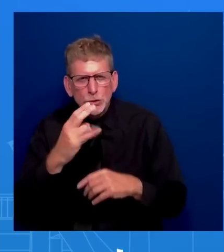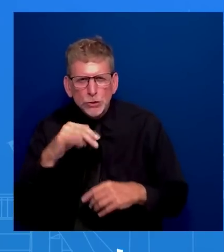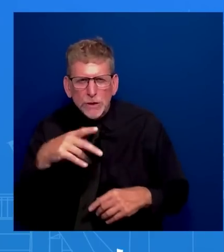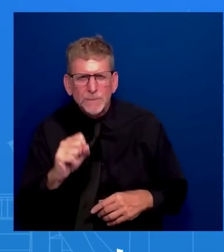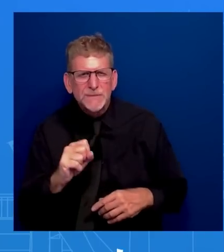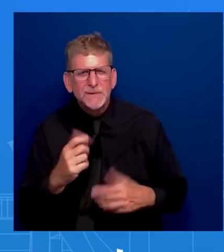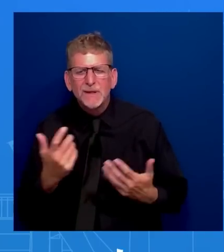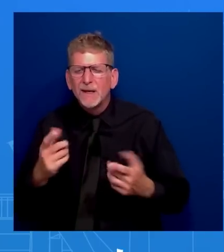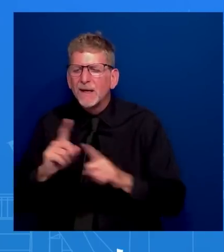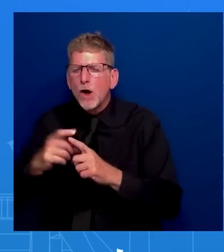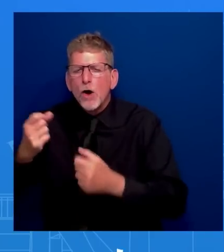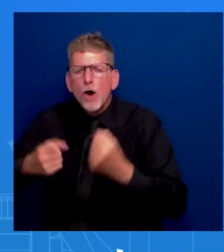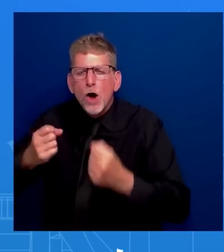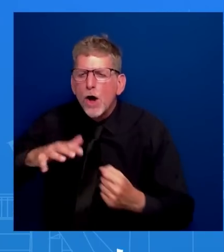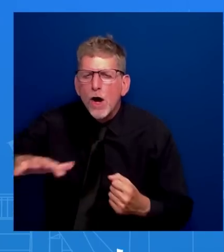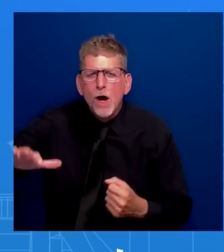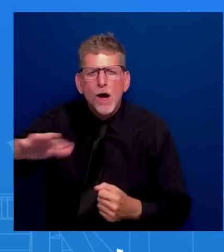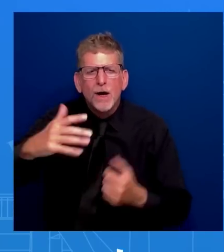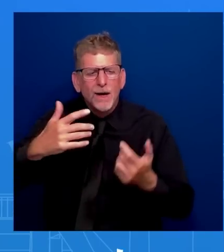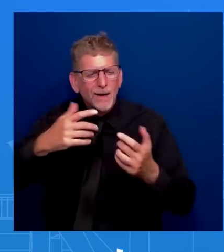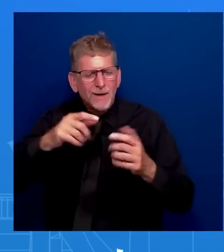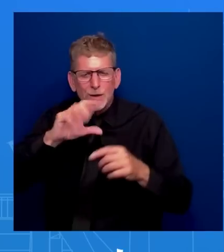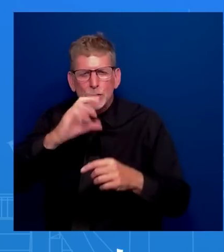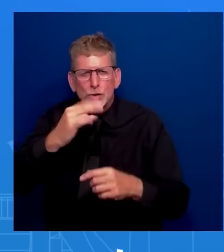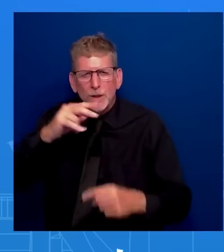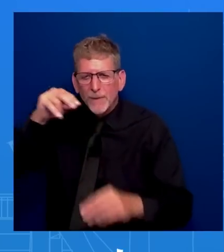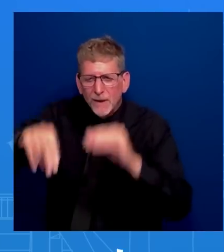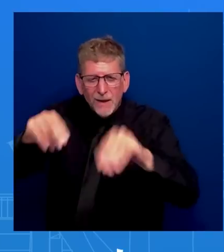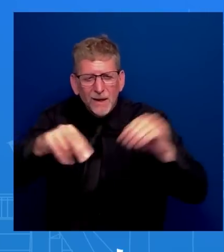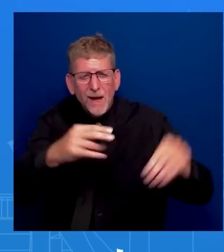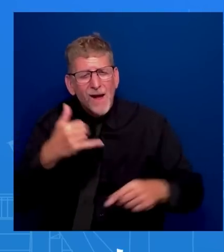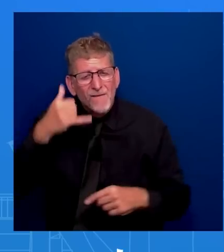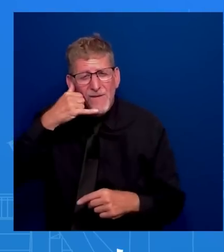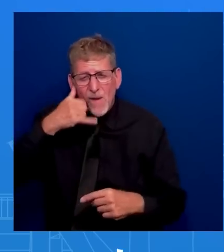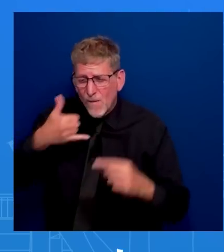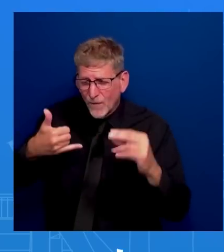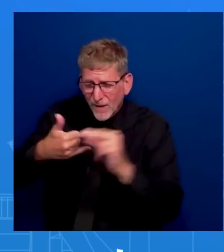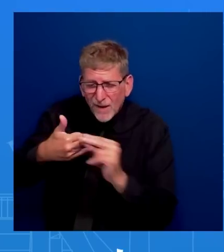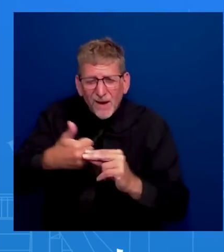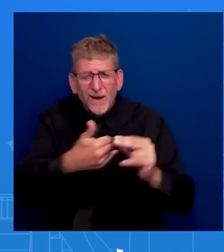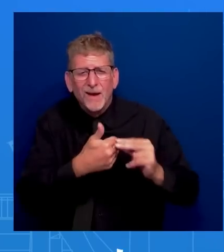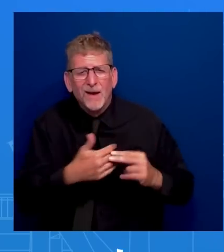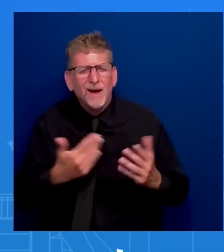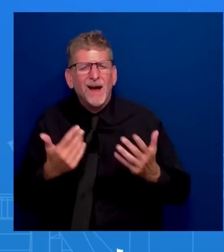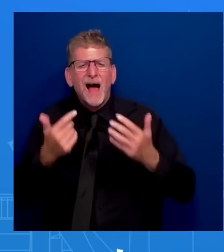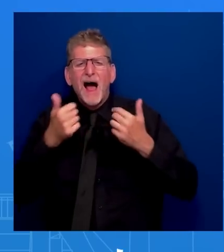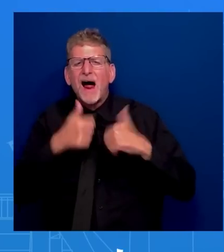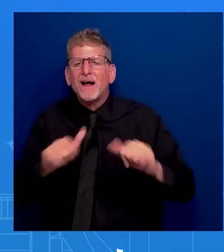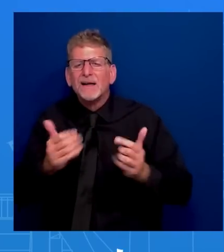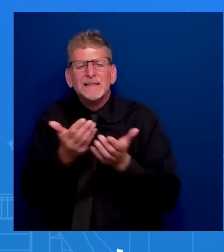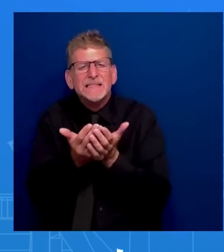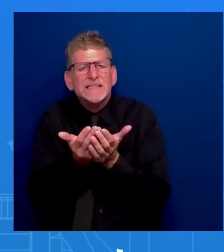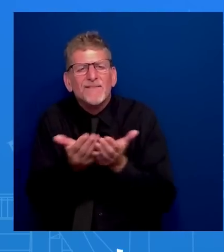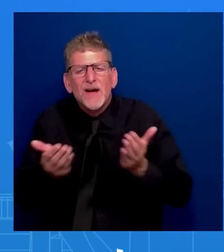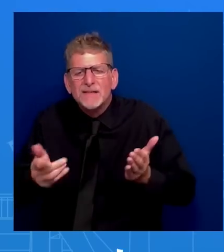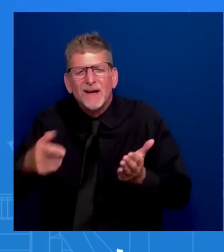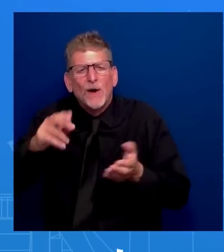all of these things -- it's going to be important in lowering costs for the American people. And so that's our -- our message to the American people